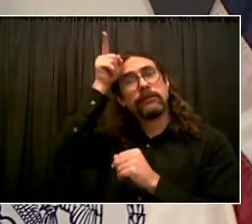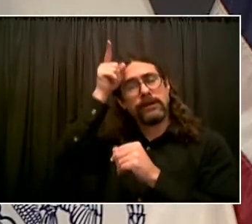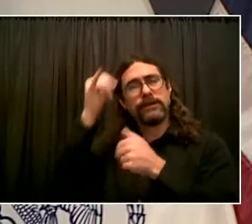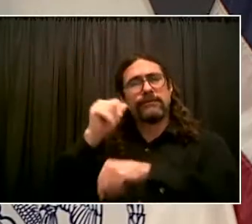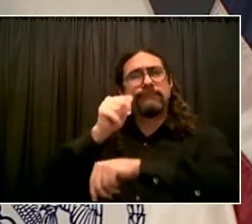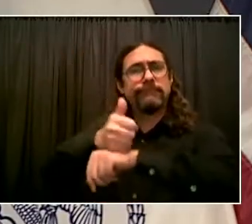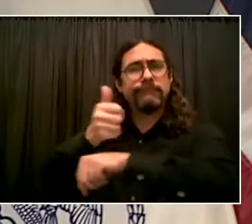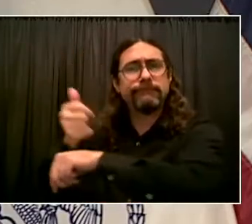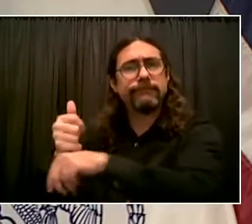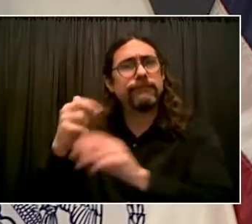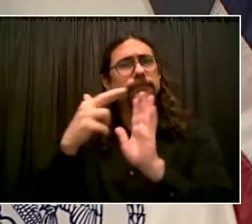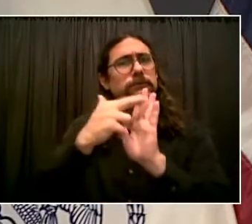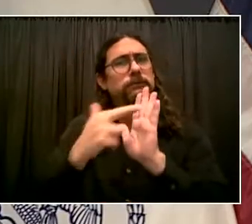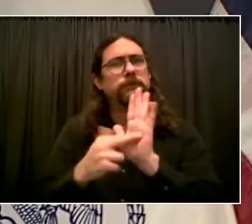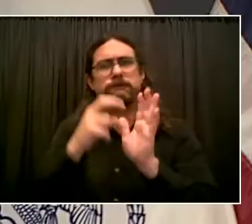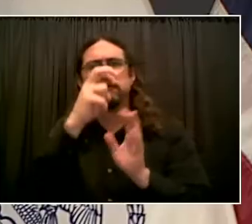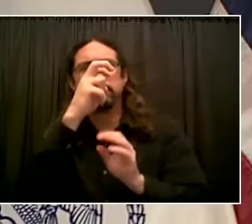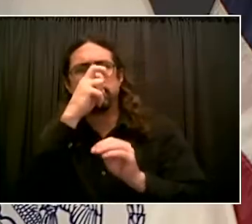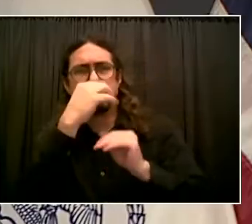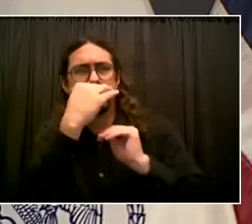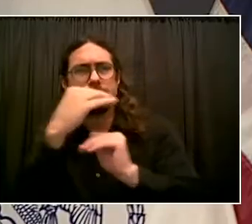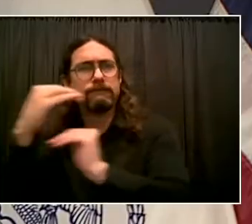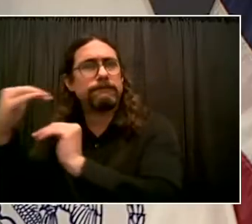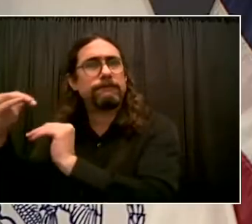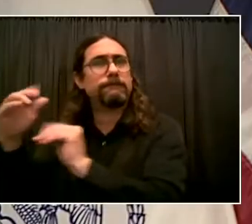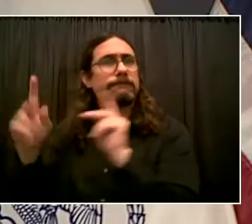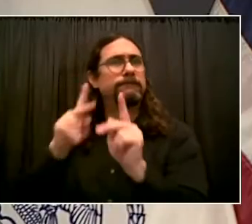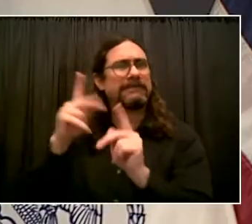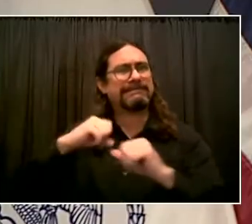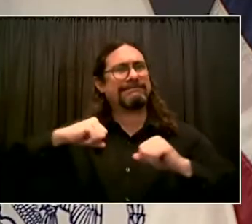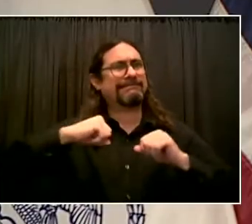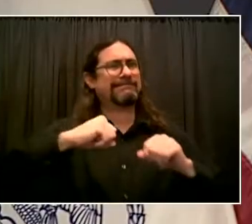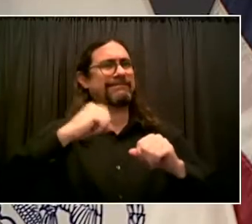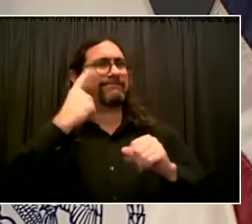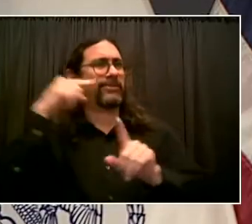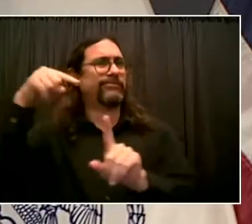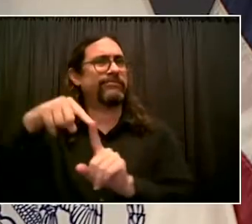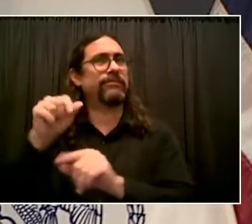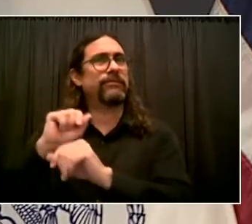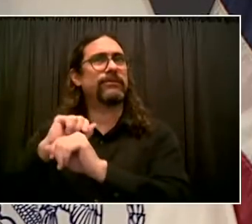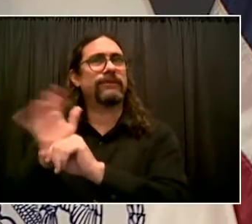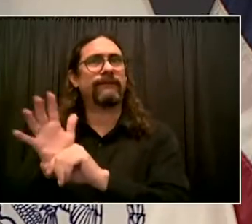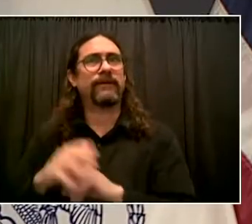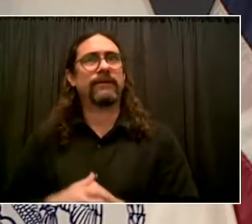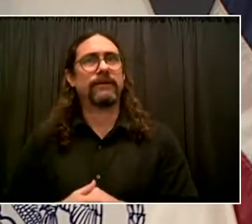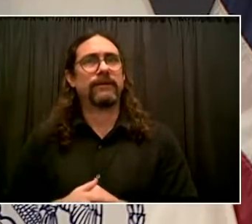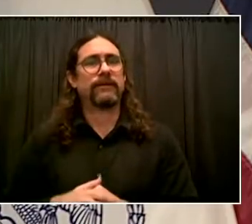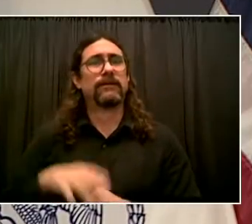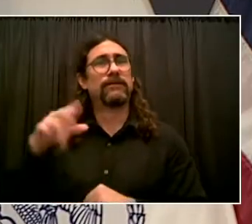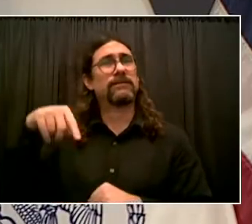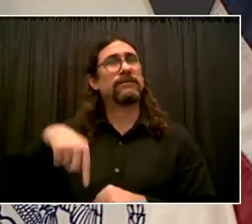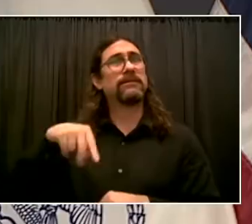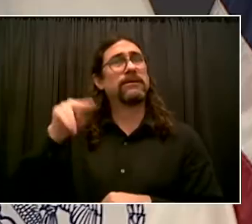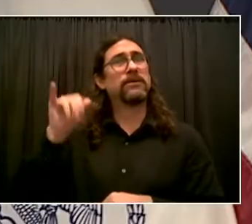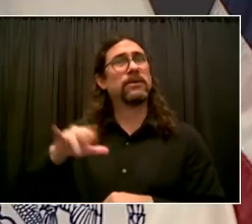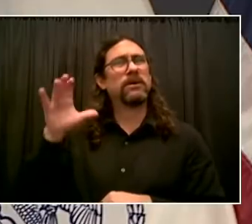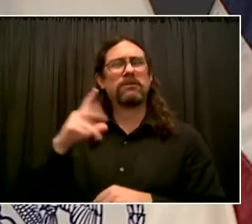RESTRICTIONS THAT WE LLA HOPED WERE PART